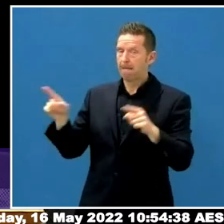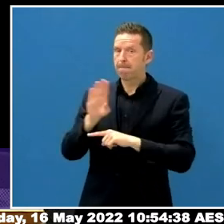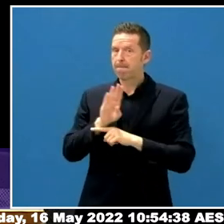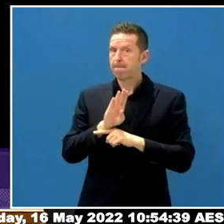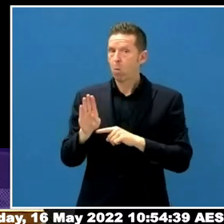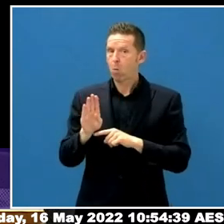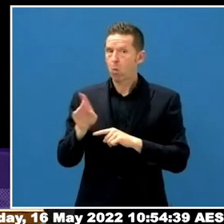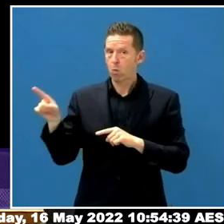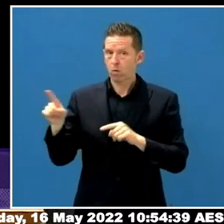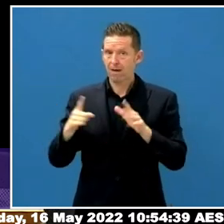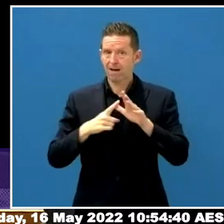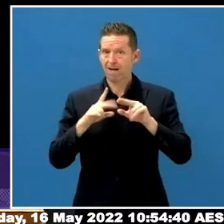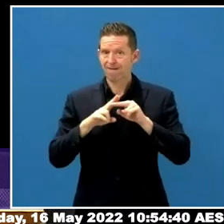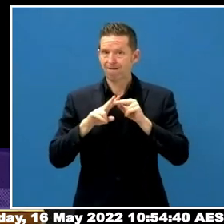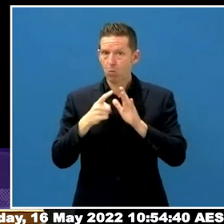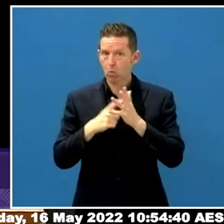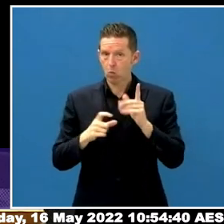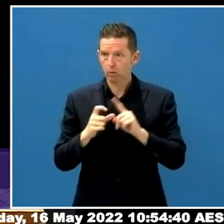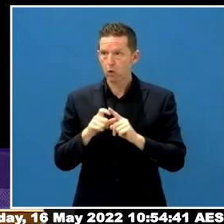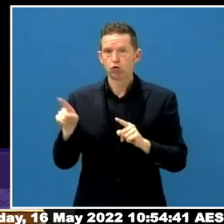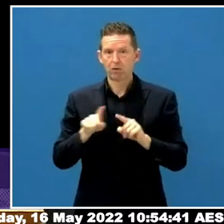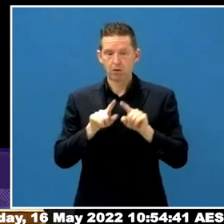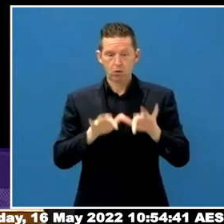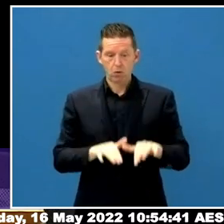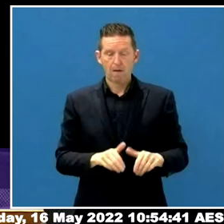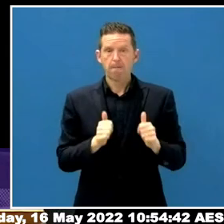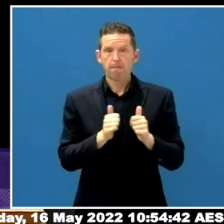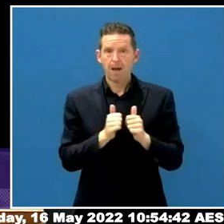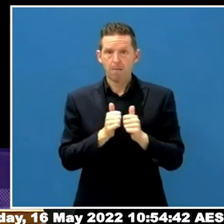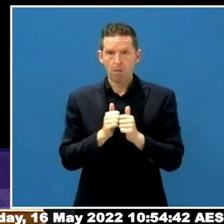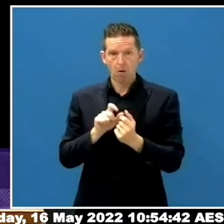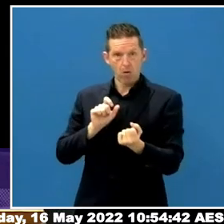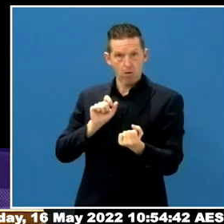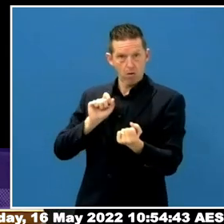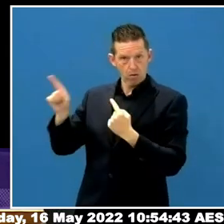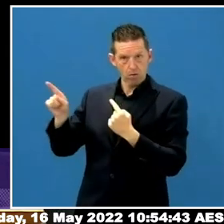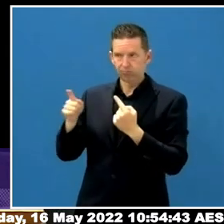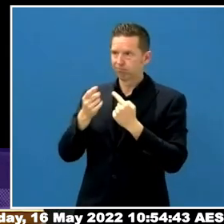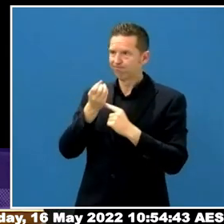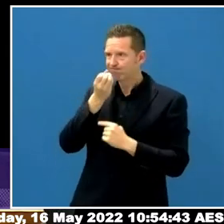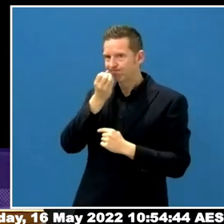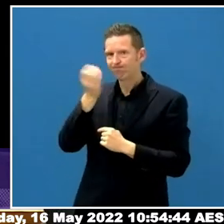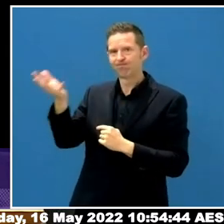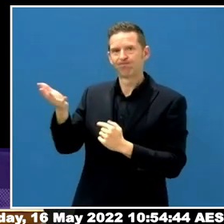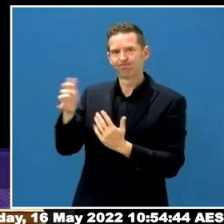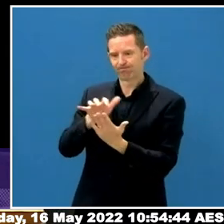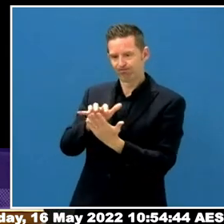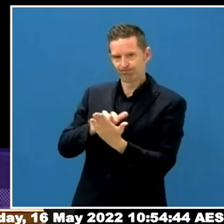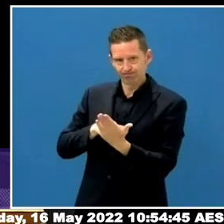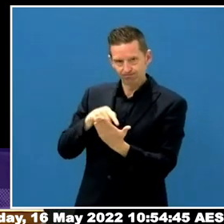She sent them a document that we've referred to as a disclosure report, along with a number of attachments.